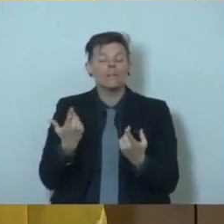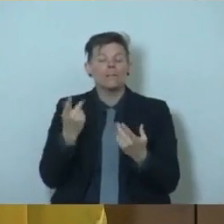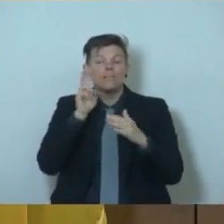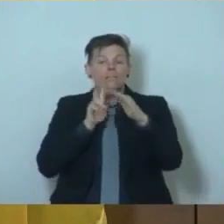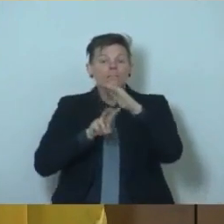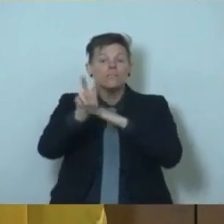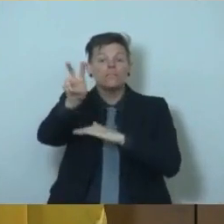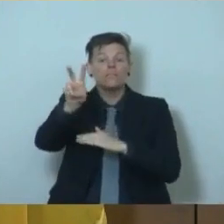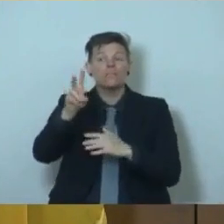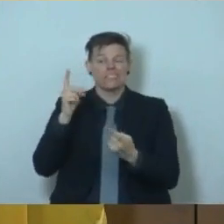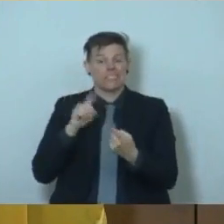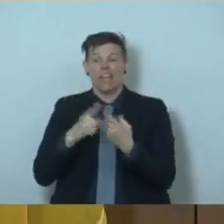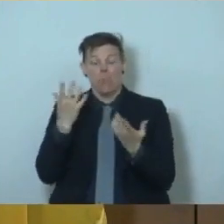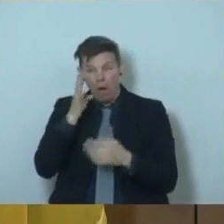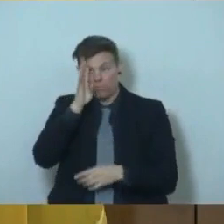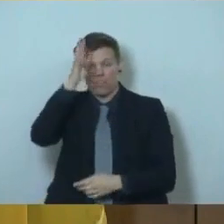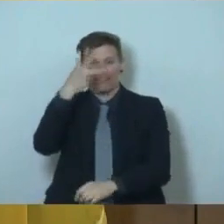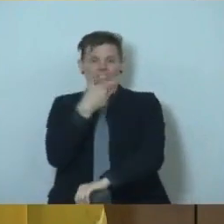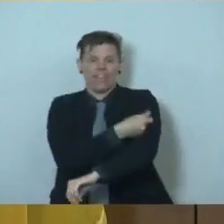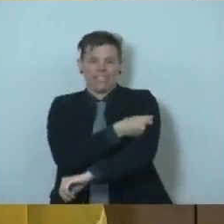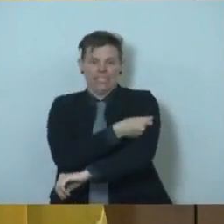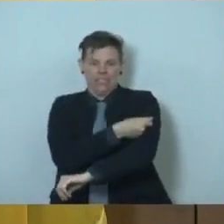THE ANSWER IS WHEN THERE IS A VACCINE.